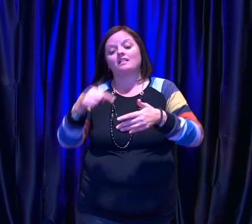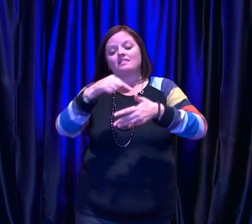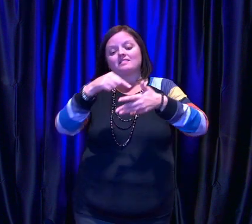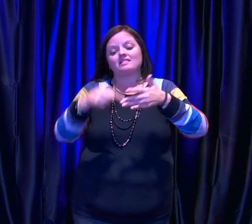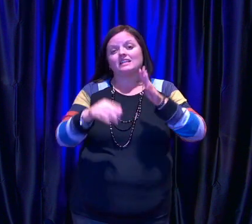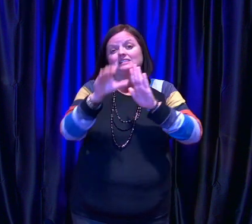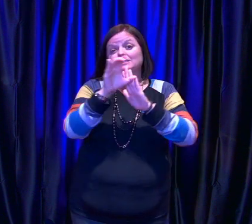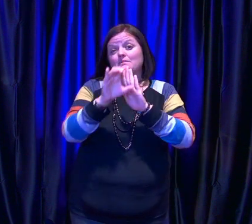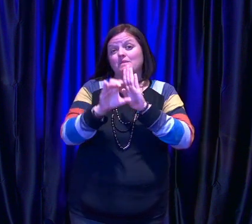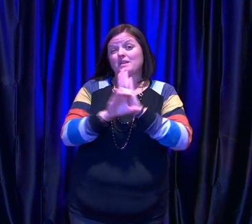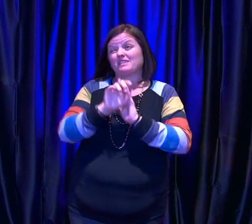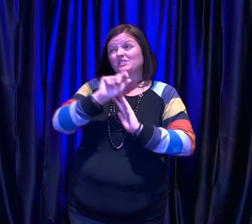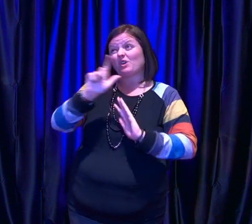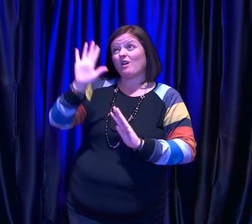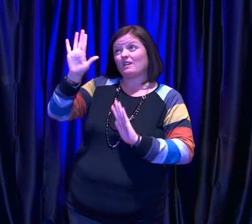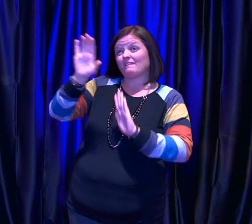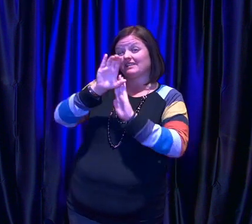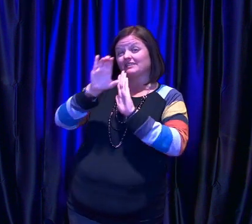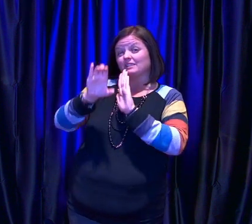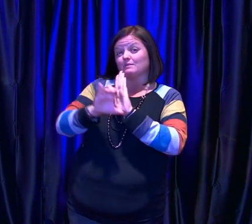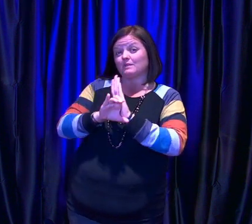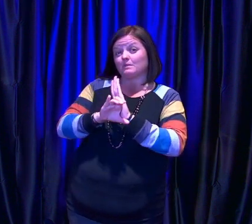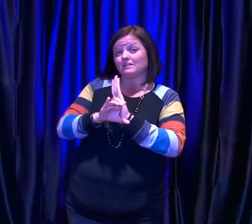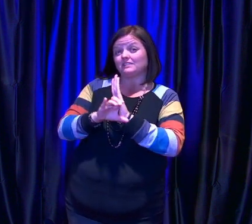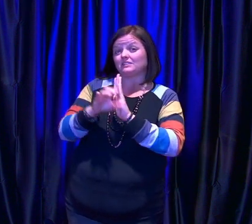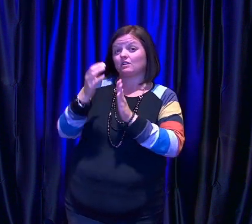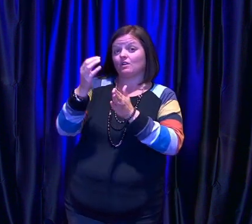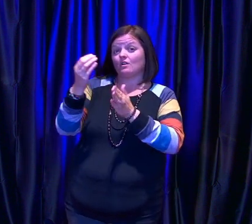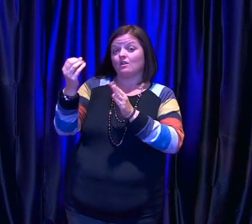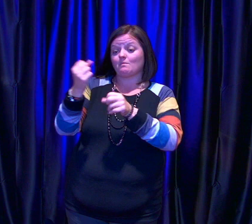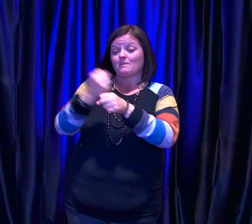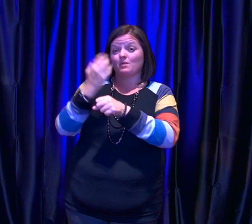his are made to help us to give us joy